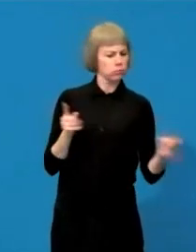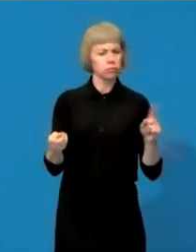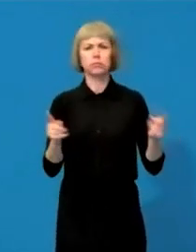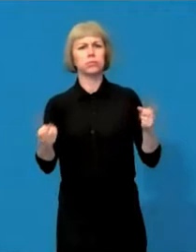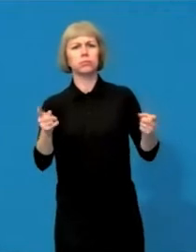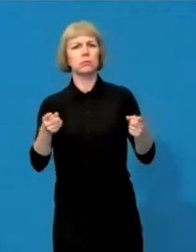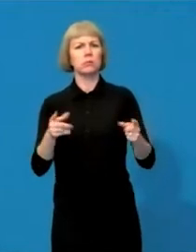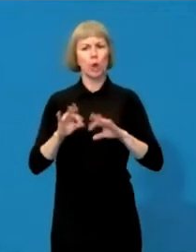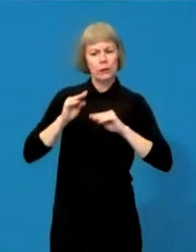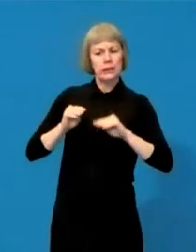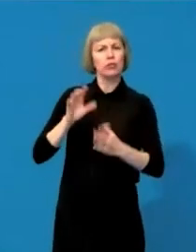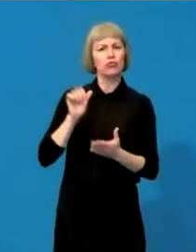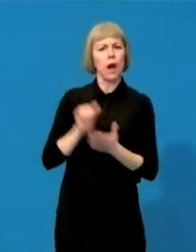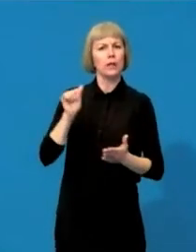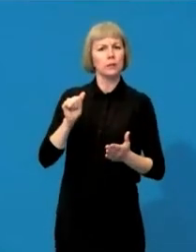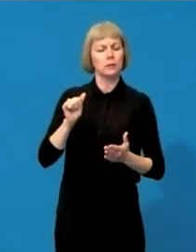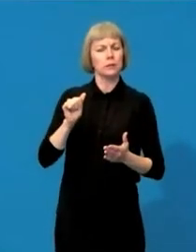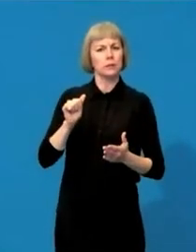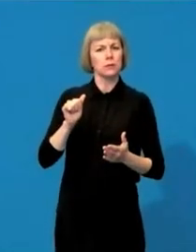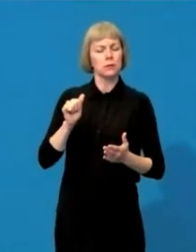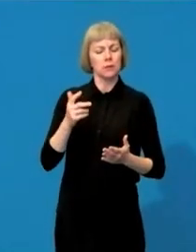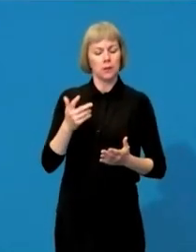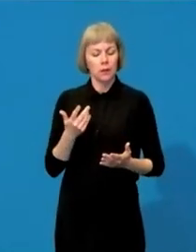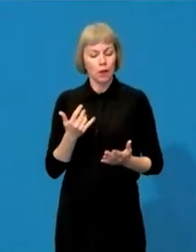we didn't teach them right. So, I also got that.